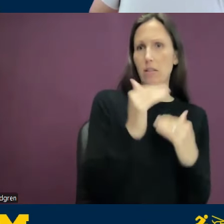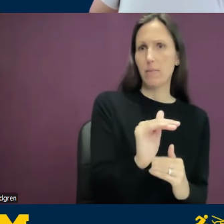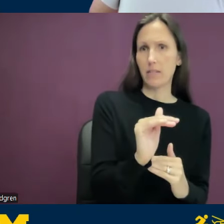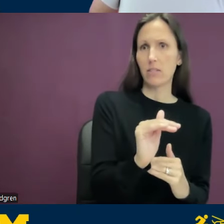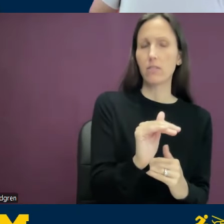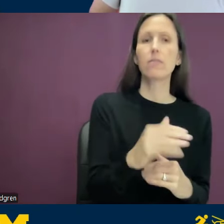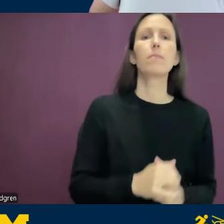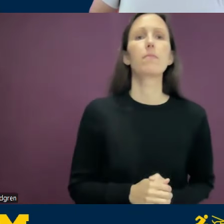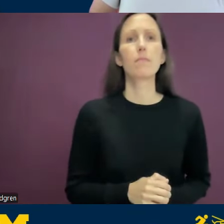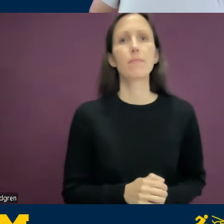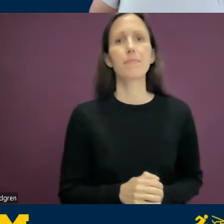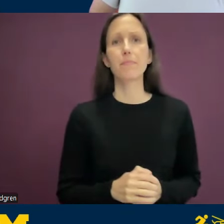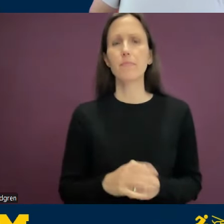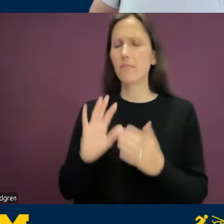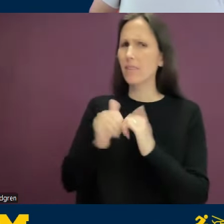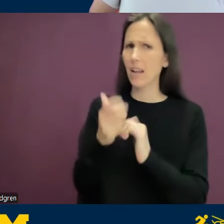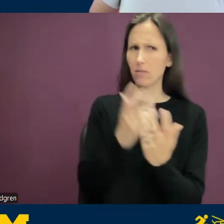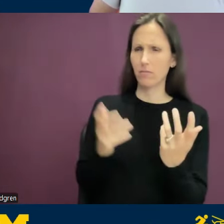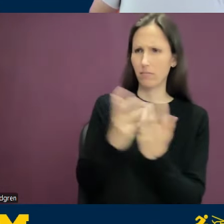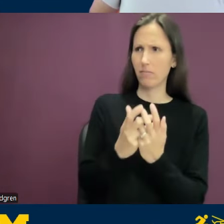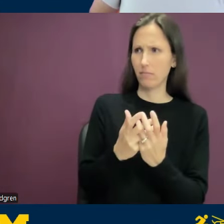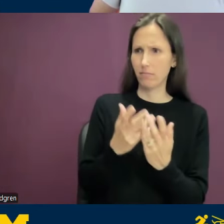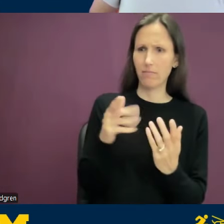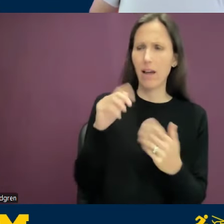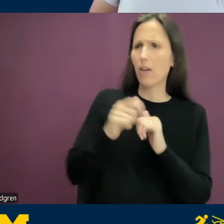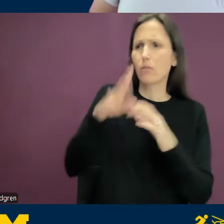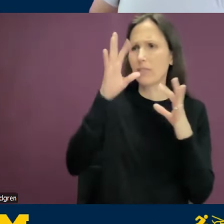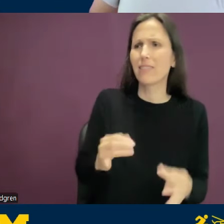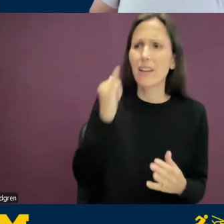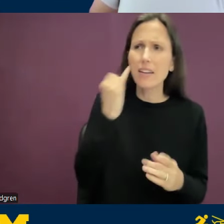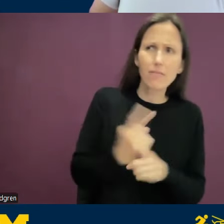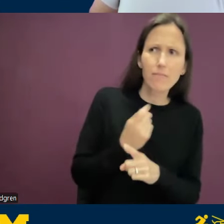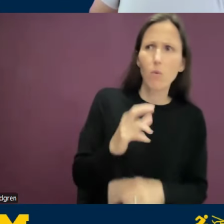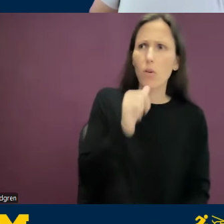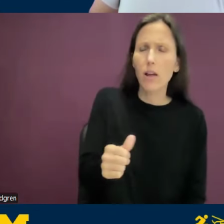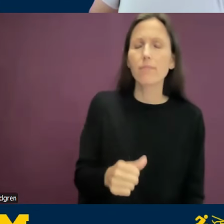How is an accommodation determined to be reasonable? Sometimes it's easier to define